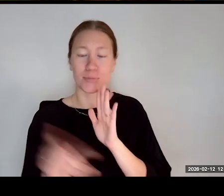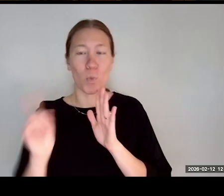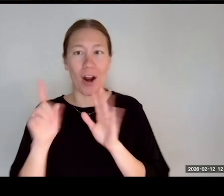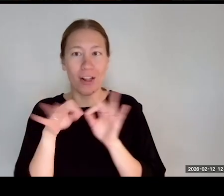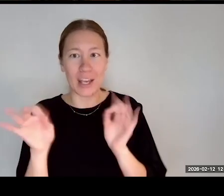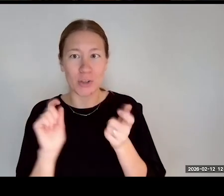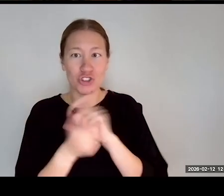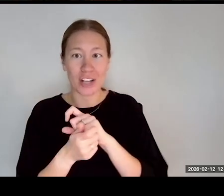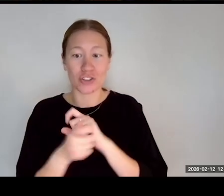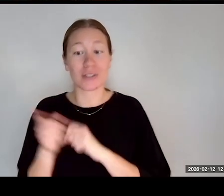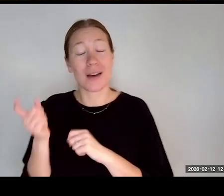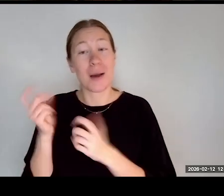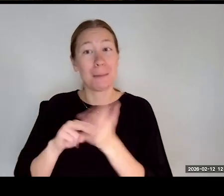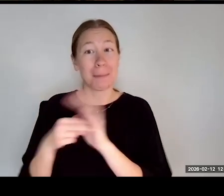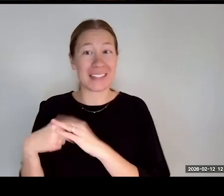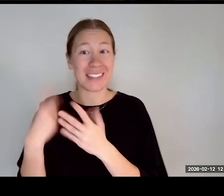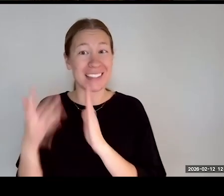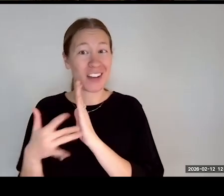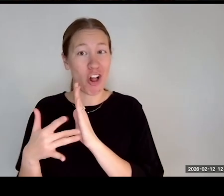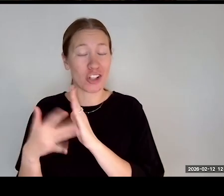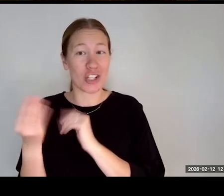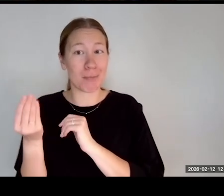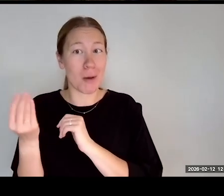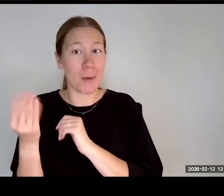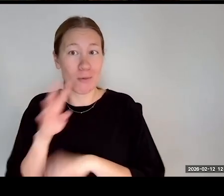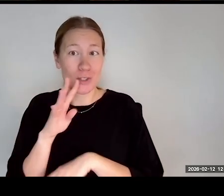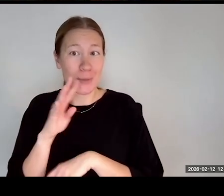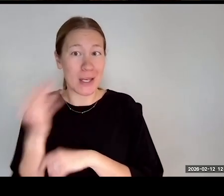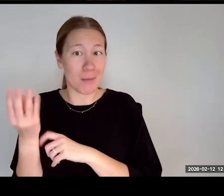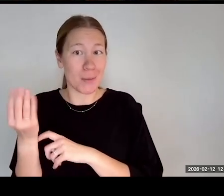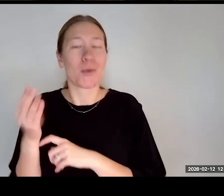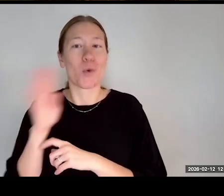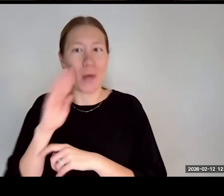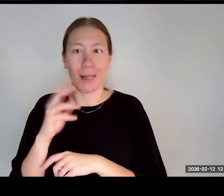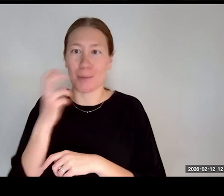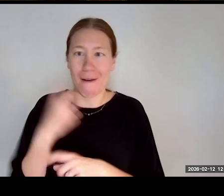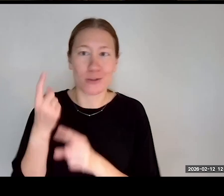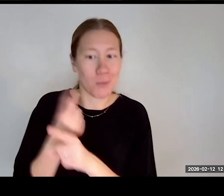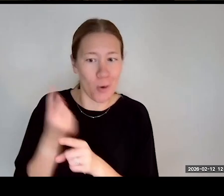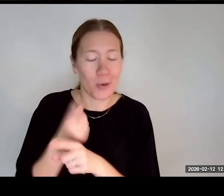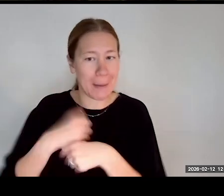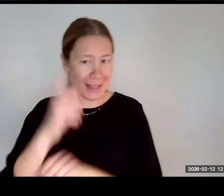pronounces words correctly in a way that makes sense. And then the final step for making this document accessible,